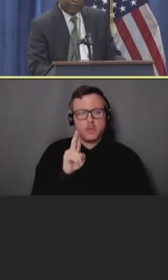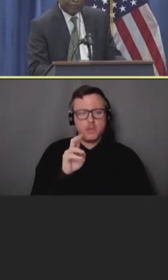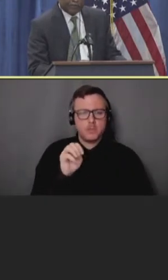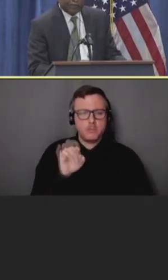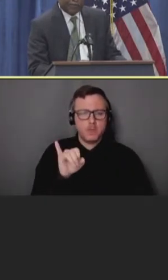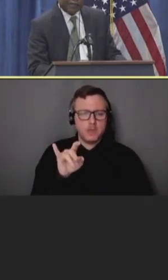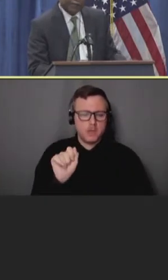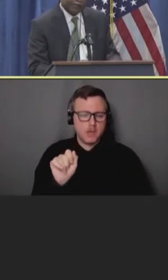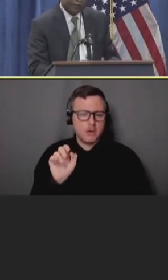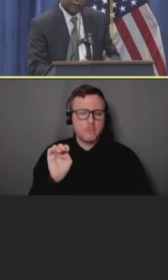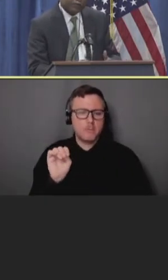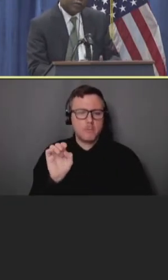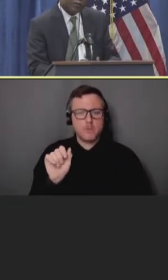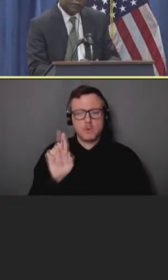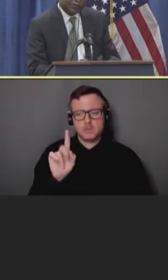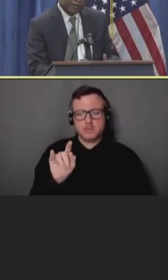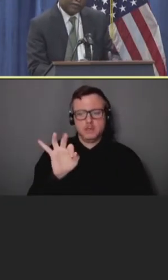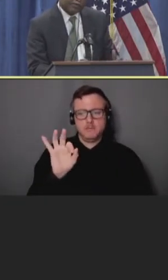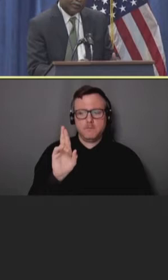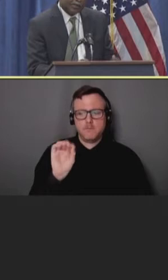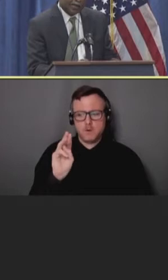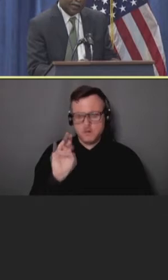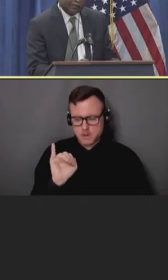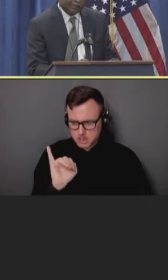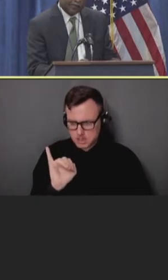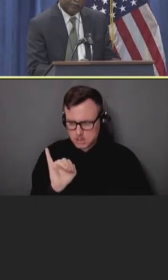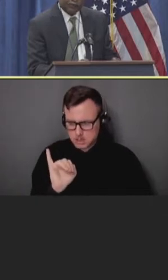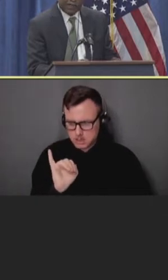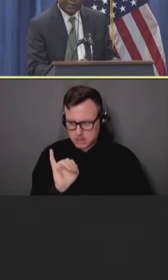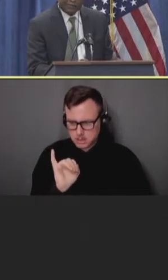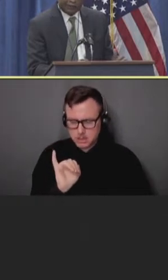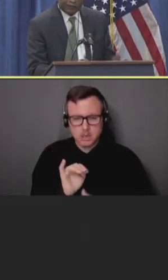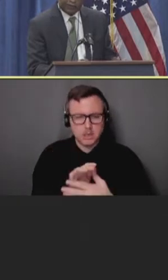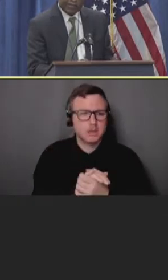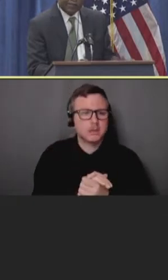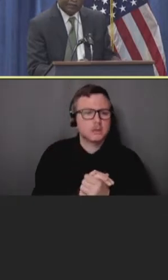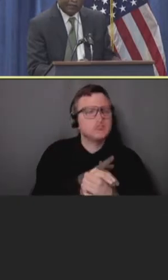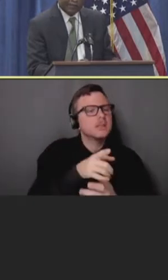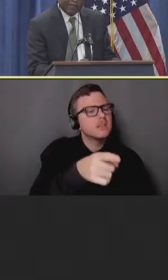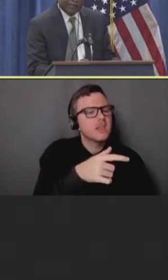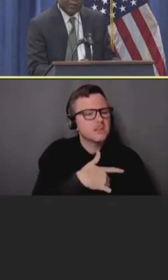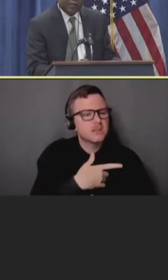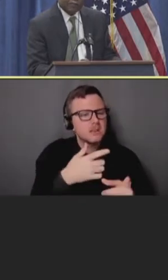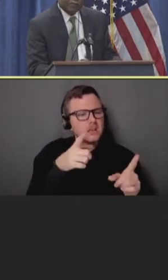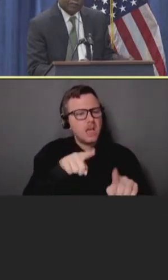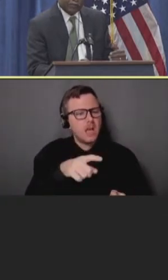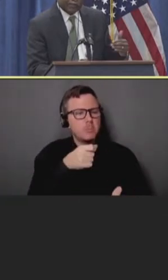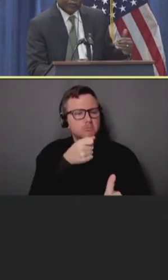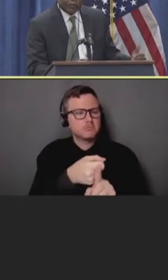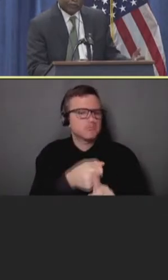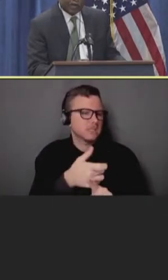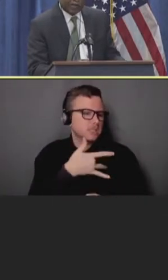condition that occurred within several days of the receipt of the vaccine; but generally we responded